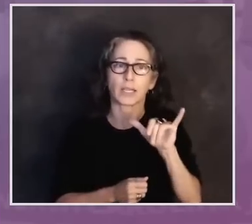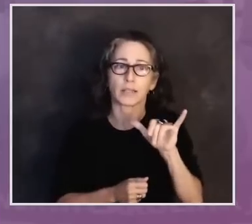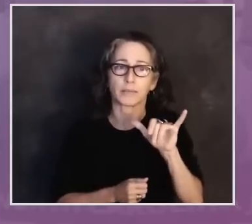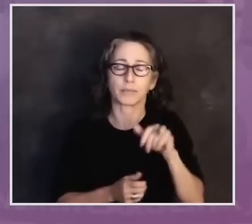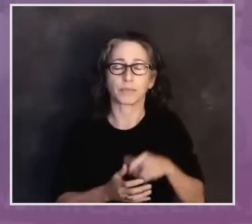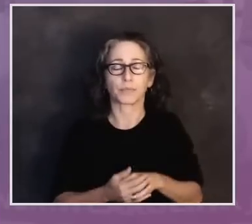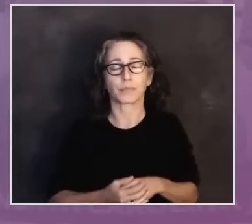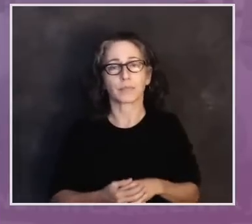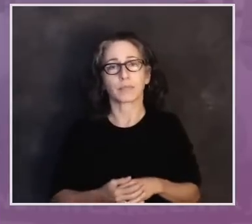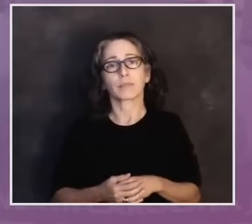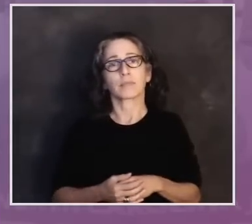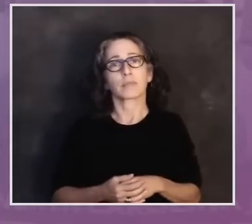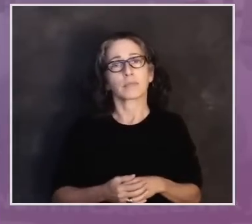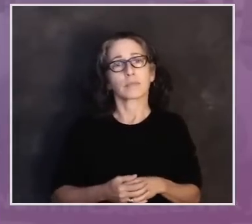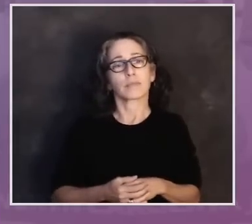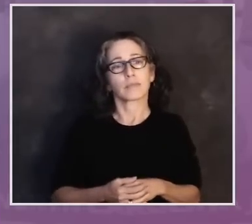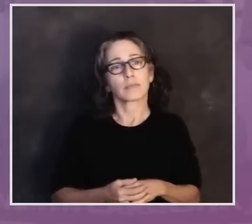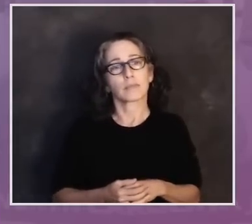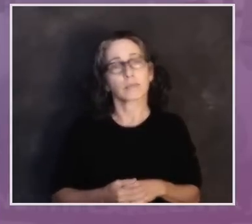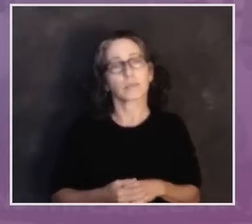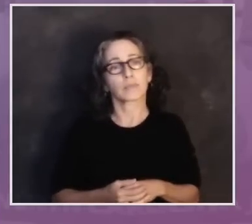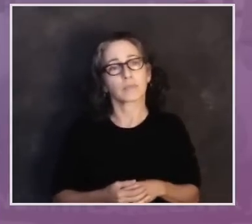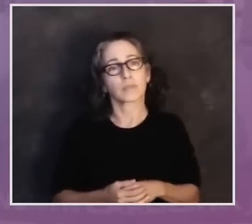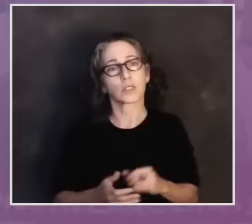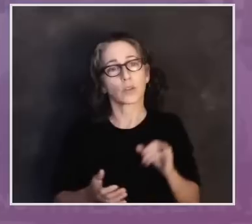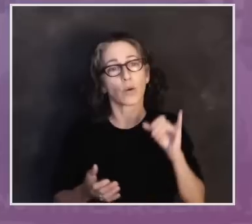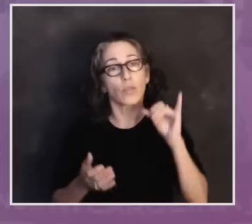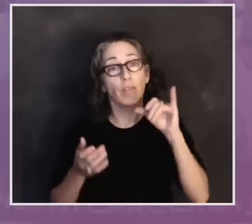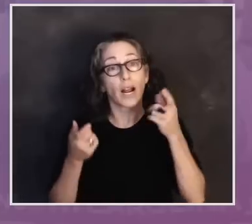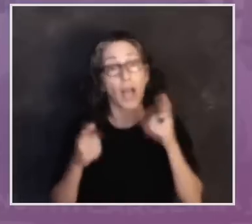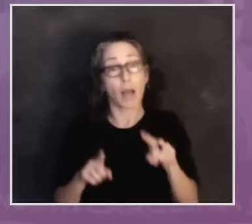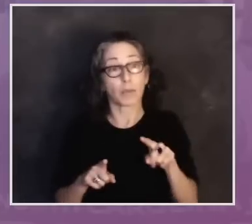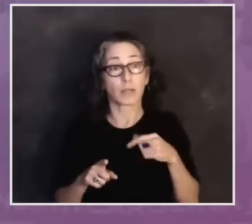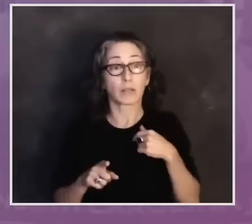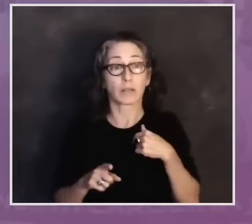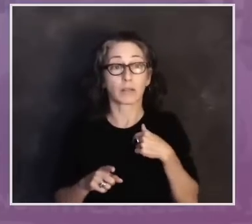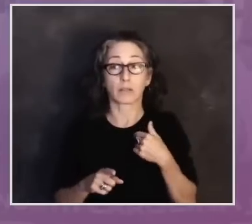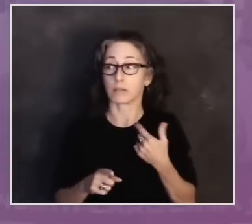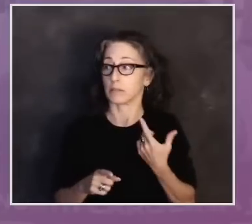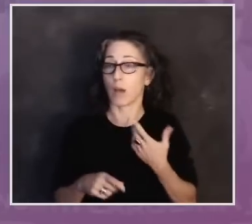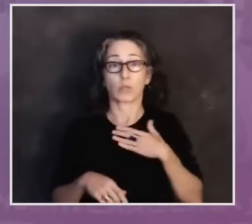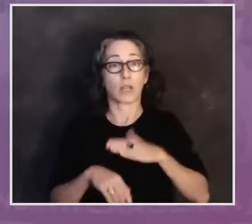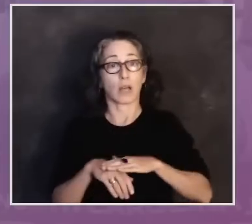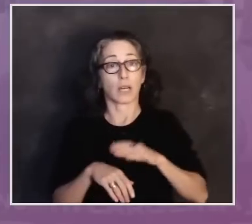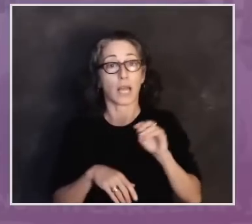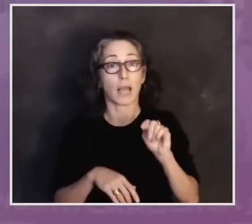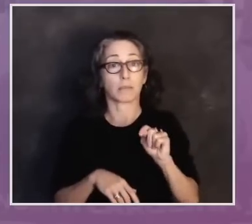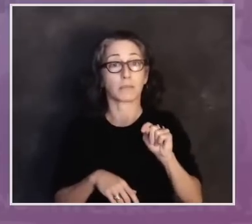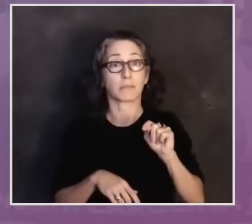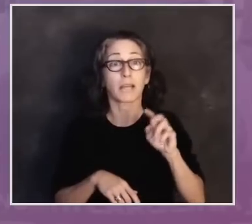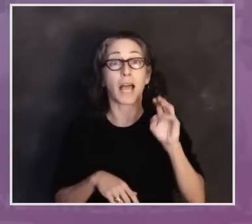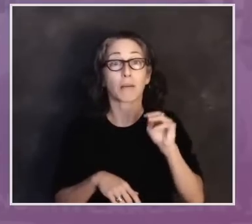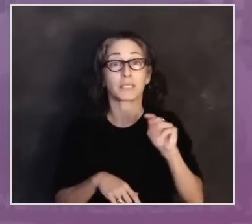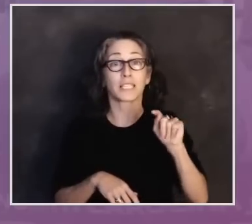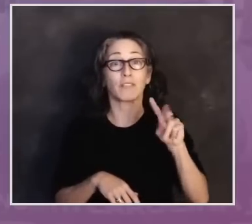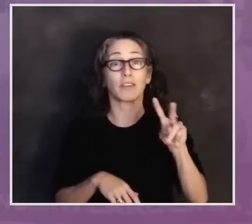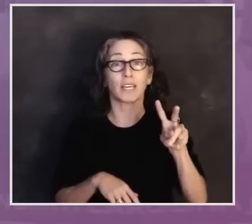DIFFERENT AND CONTRARY TO THE ADMINISTRATION'S REALITY THAT THEY HAD PRESENTED?